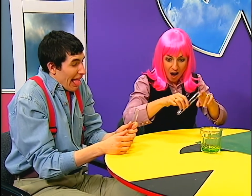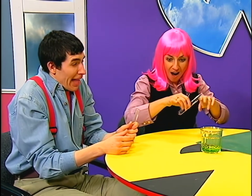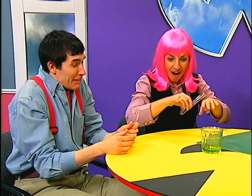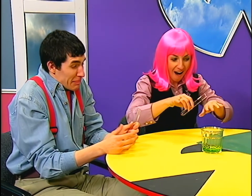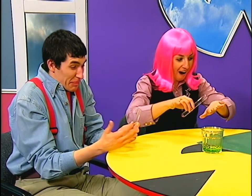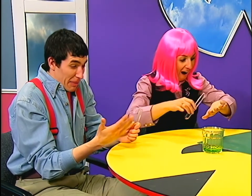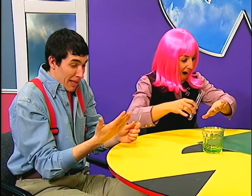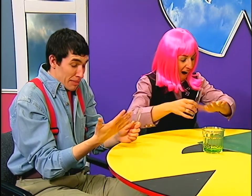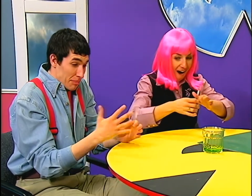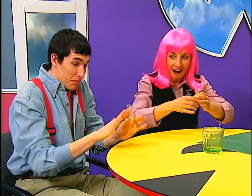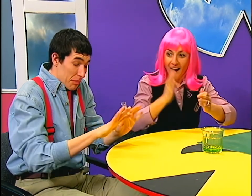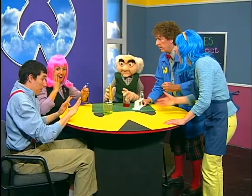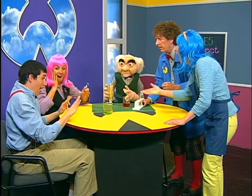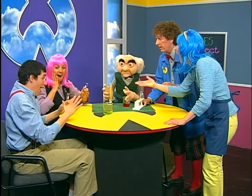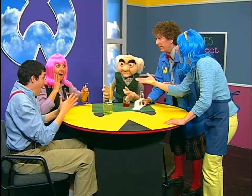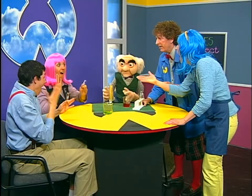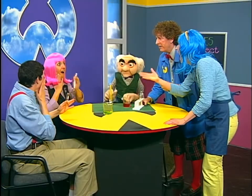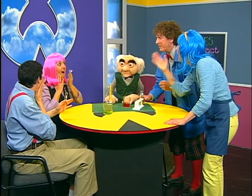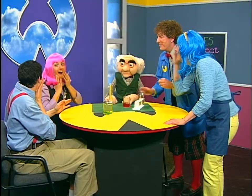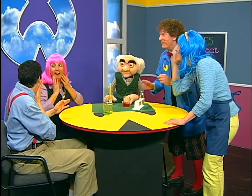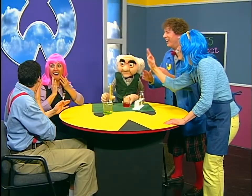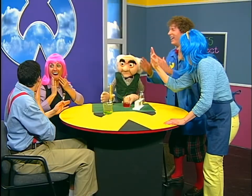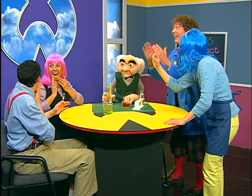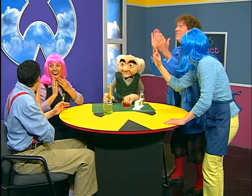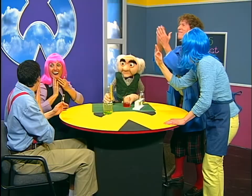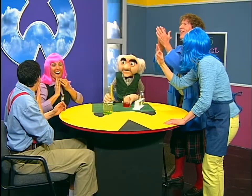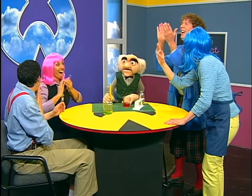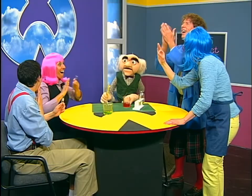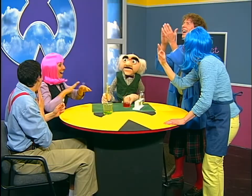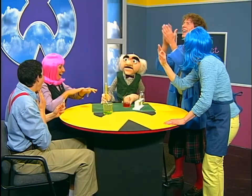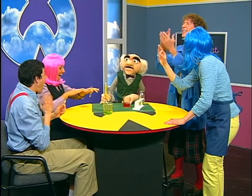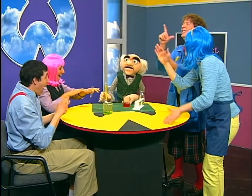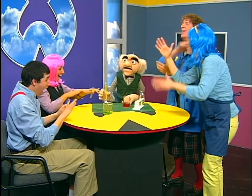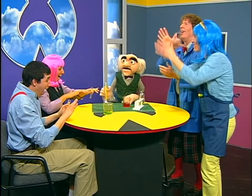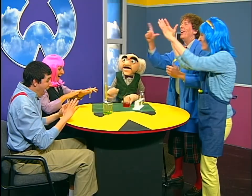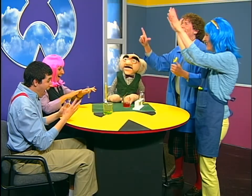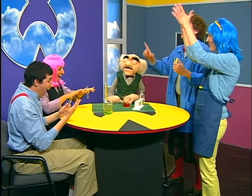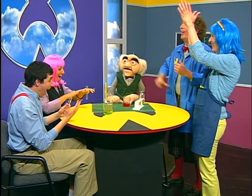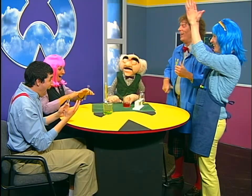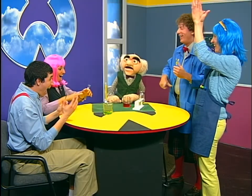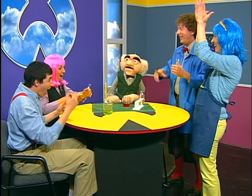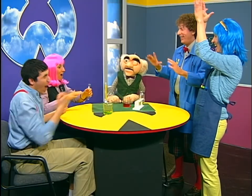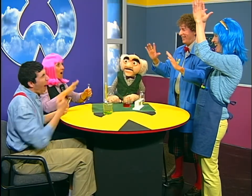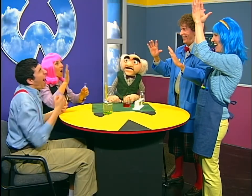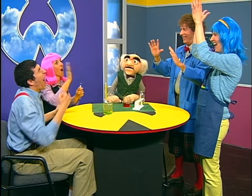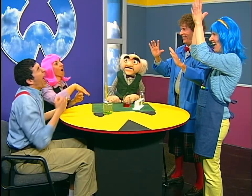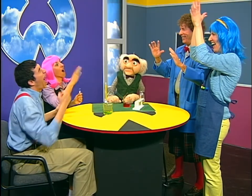ALRIGHT, UH, LET'S SEE WHAT'S THE MATTER HERE. OOH. UMM. READY? IT'S-- NO.